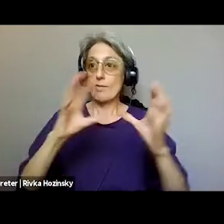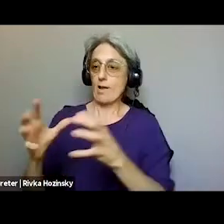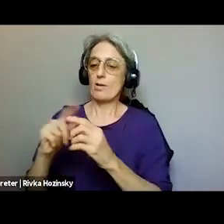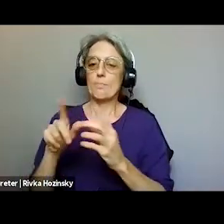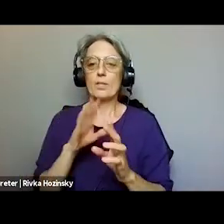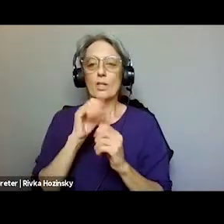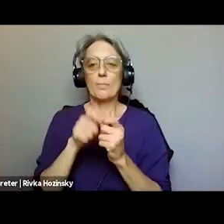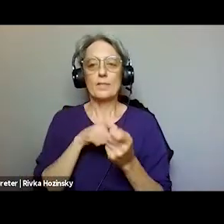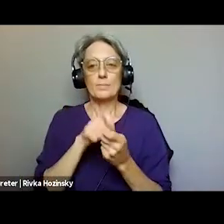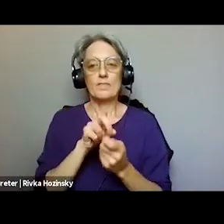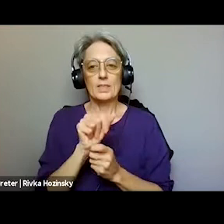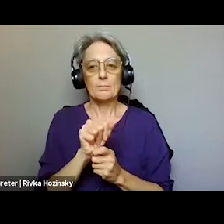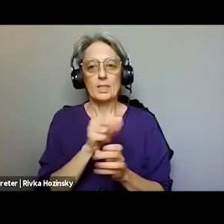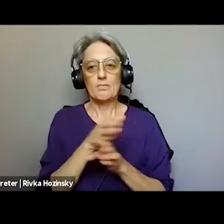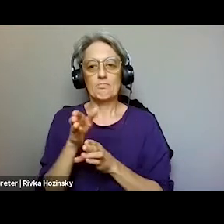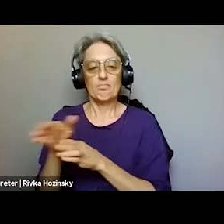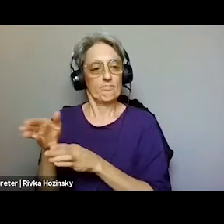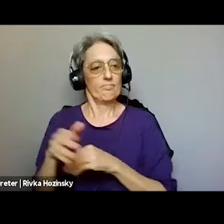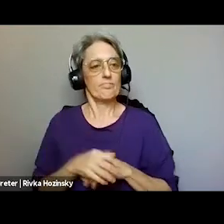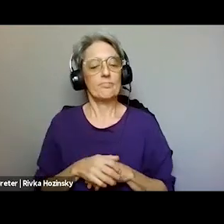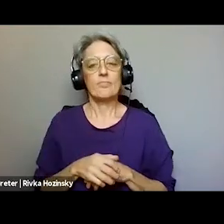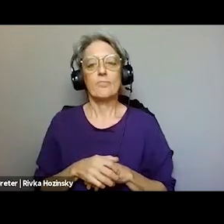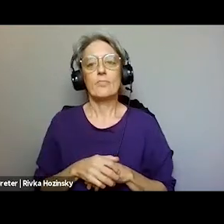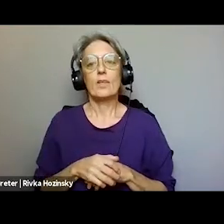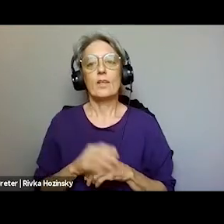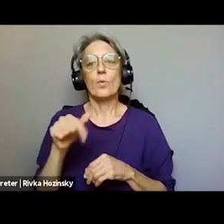we've talked about a lot through this workshop, qualitative studies find physical barriers for